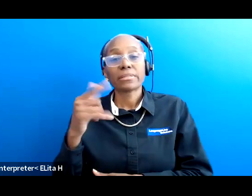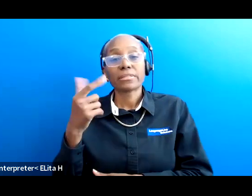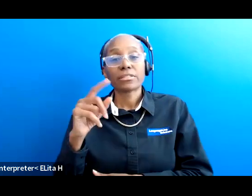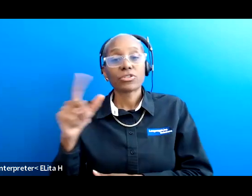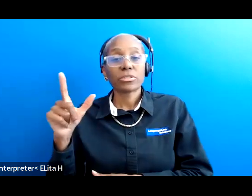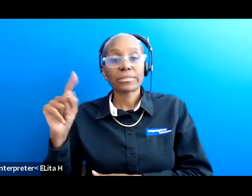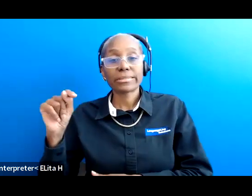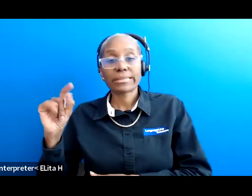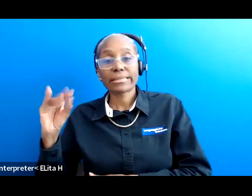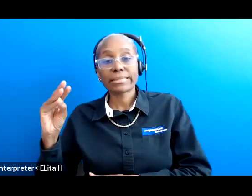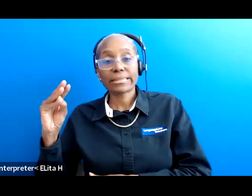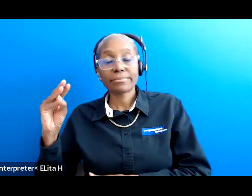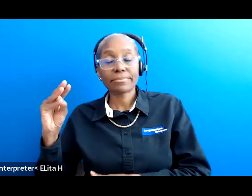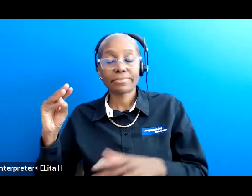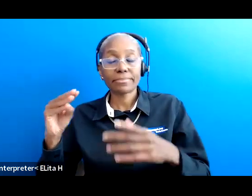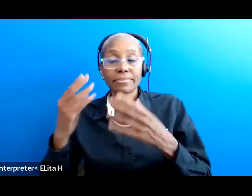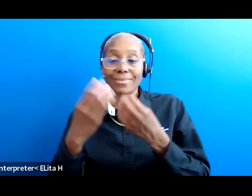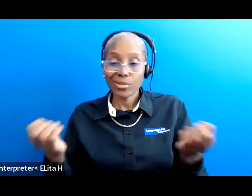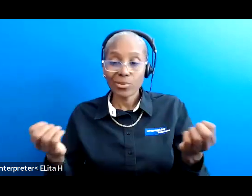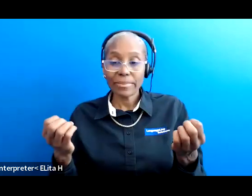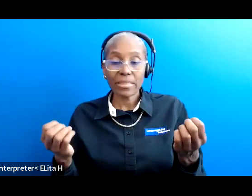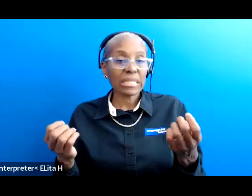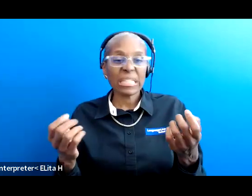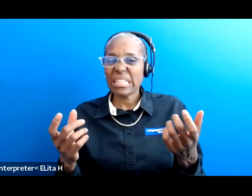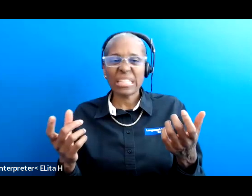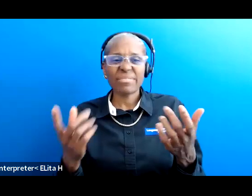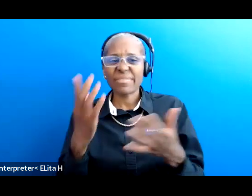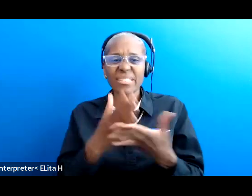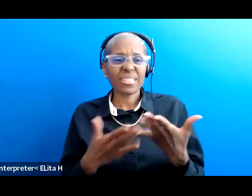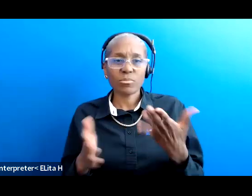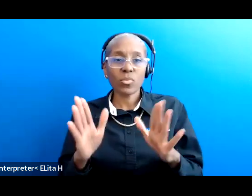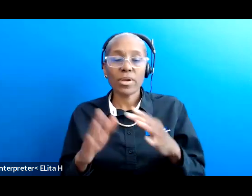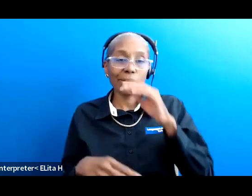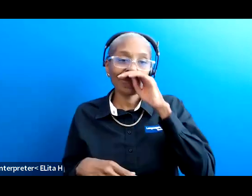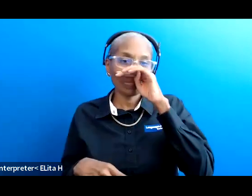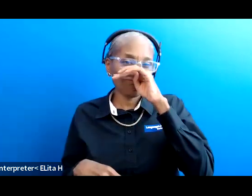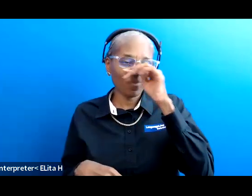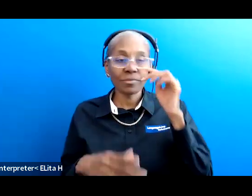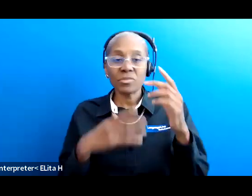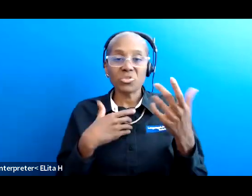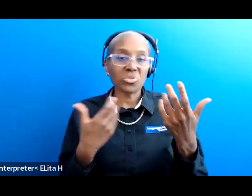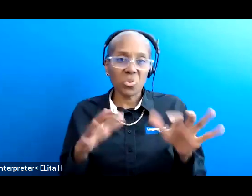If you're finding that the digital stim is in some way not desirable, you